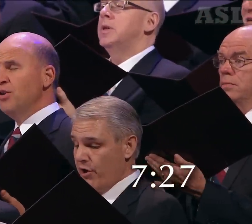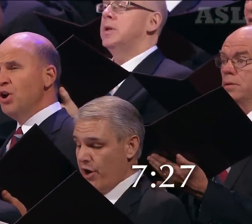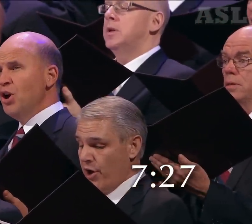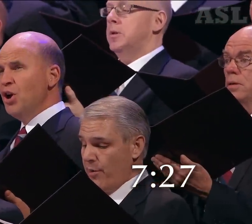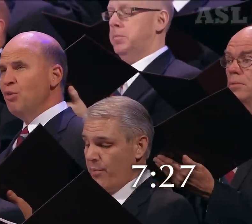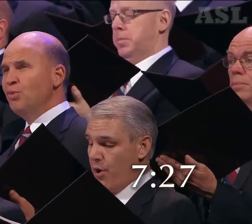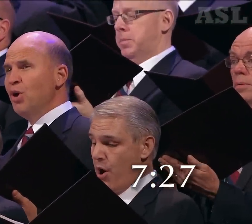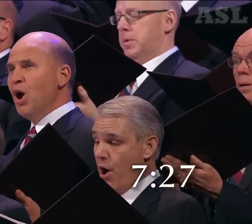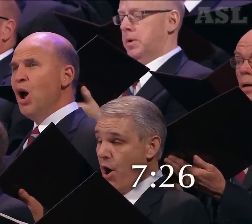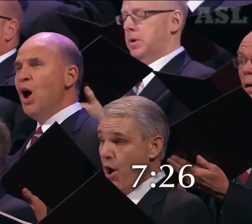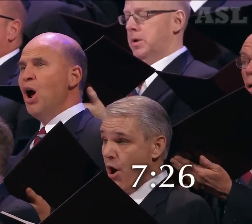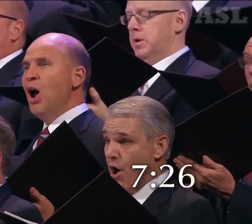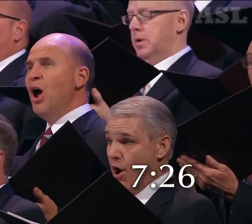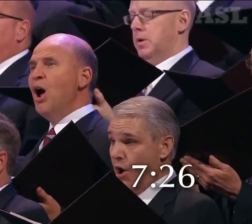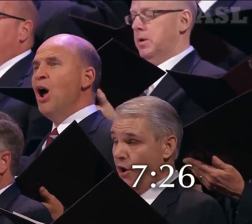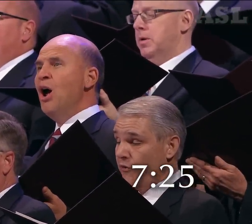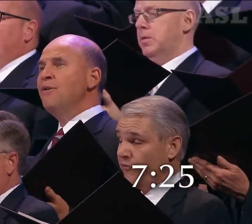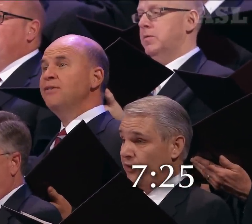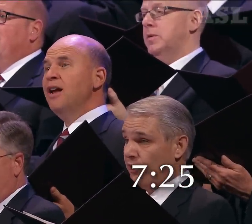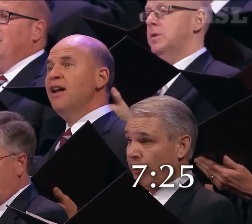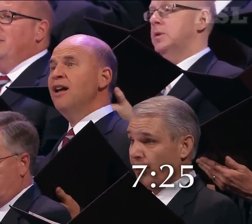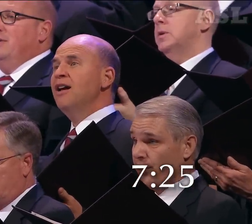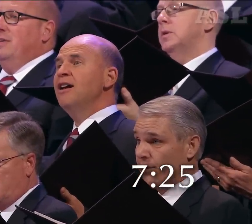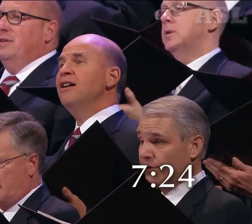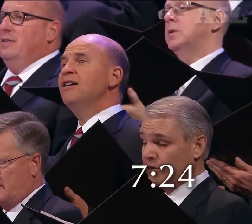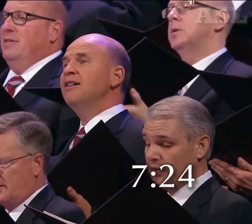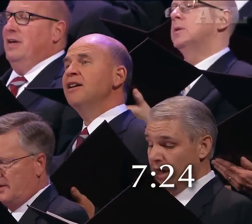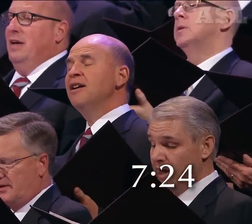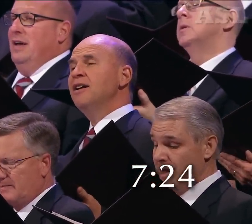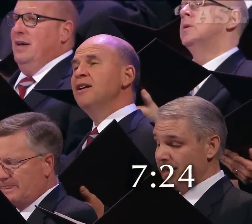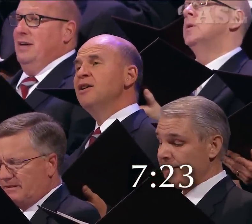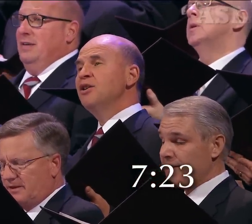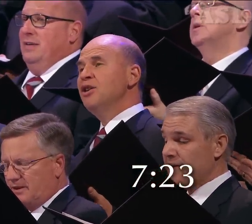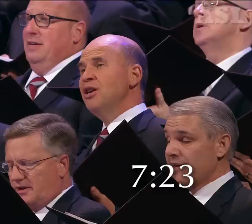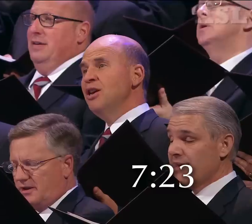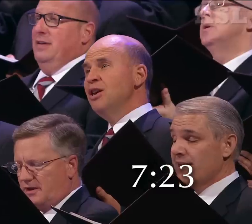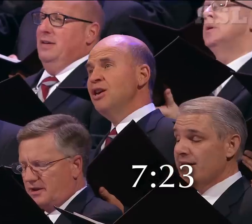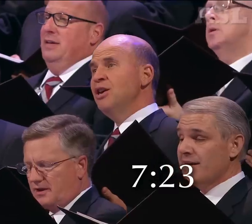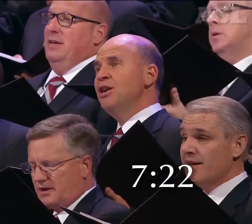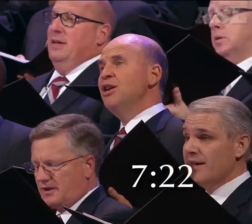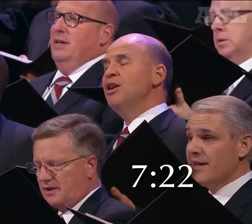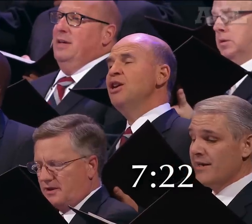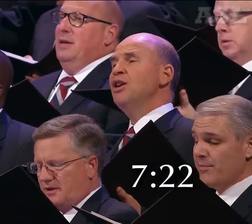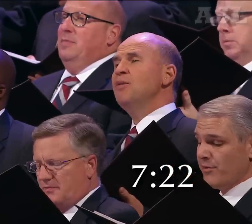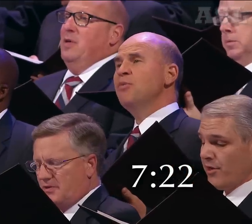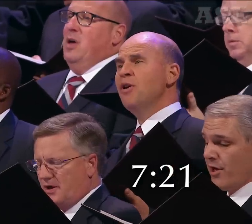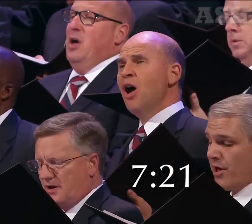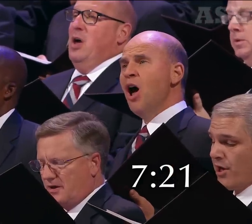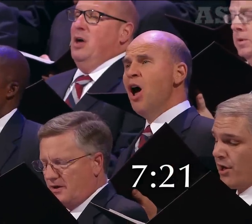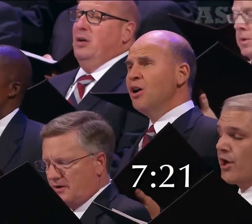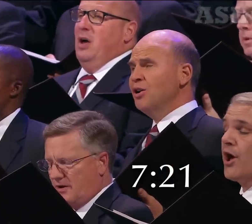THIS IS THE ENGLISH CLOSED CAPTION CHANNEL OF THE CHURCH OF JESUS CHRIST OF LATTER-DAY SAINTS.